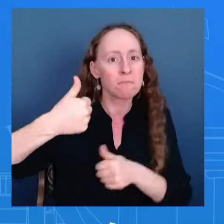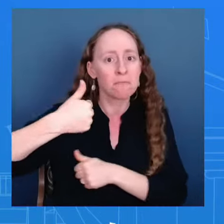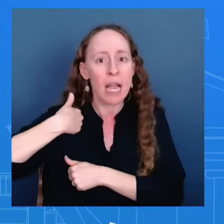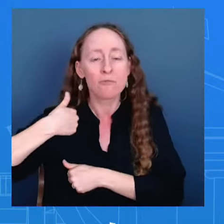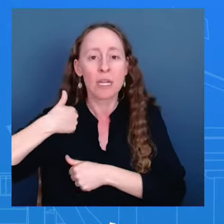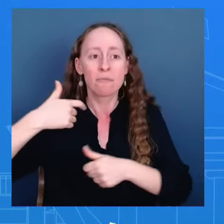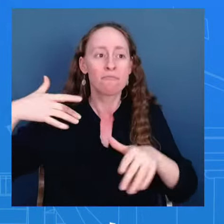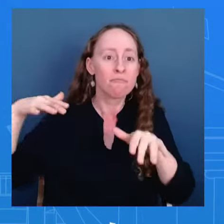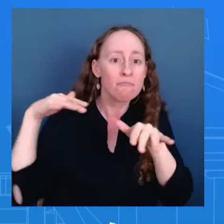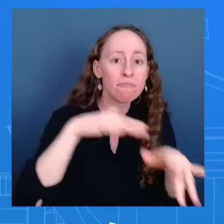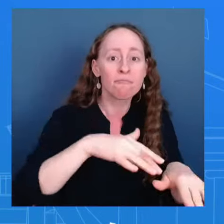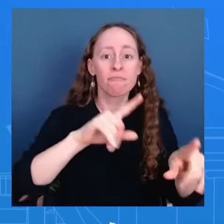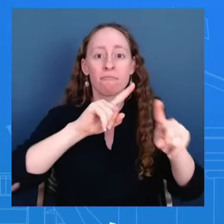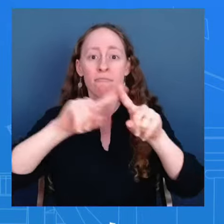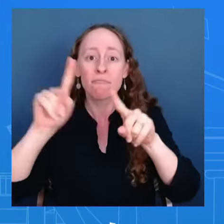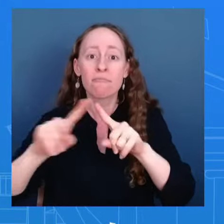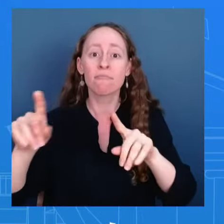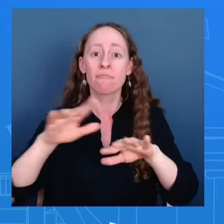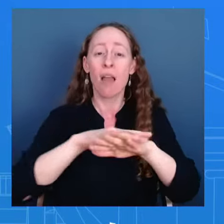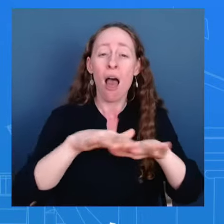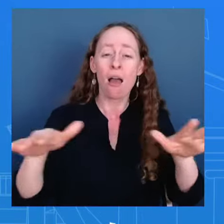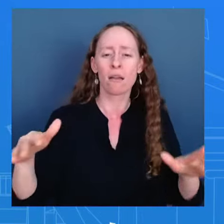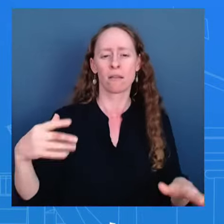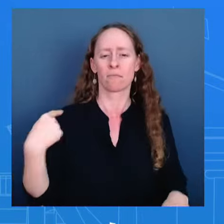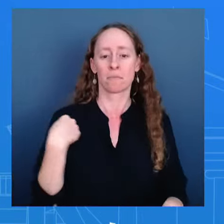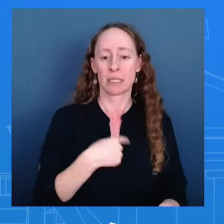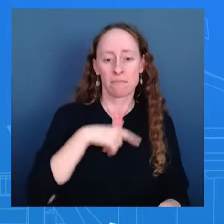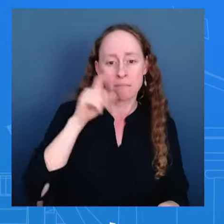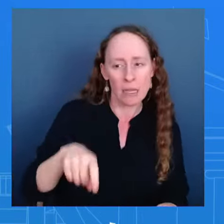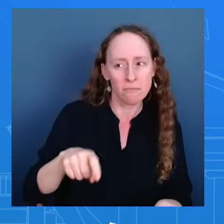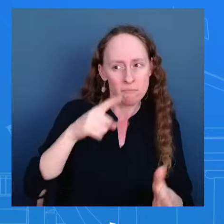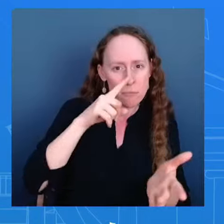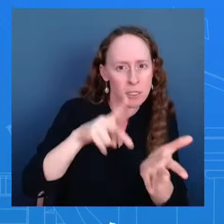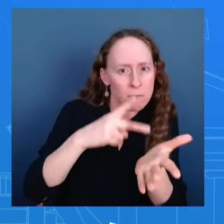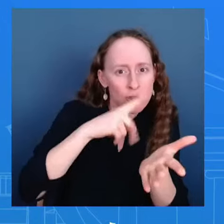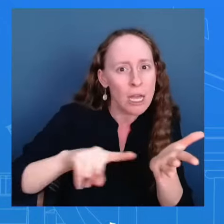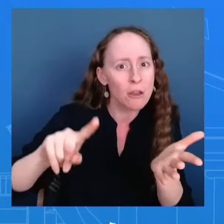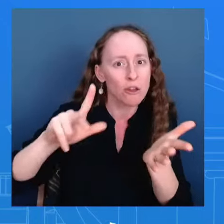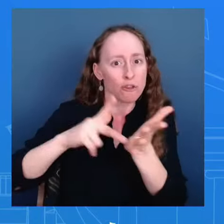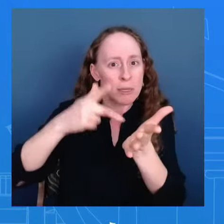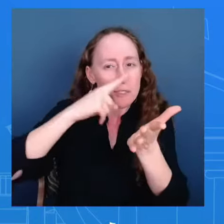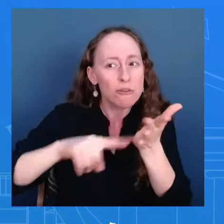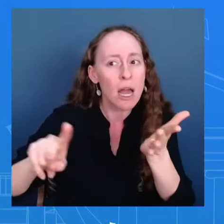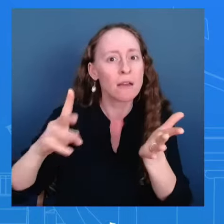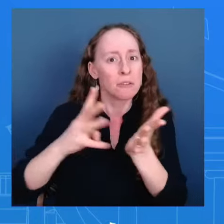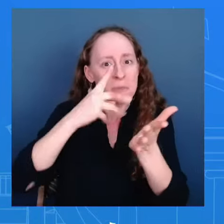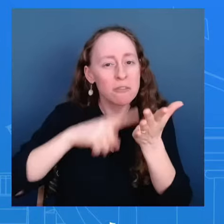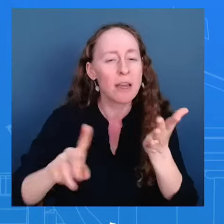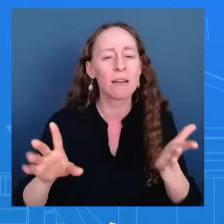every single event and determine for ourselves what happened. The Press: And you described at length what a major ground operation